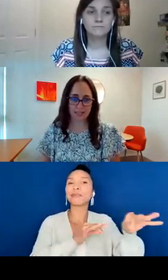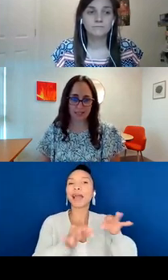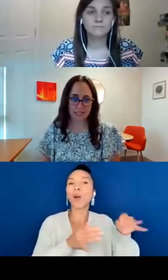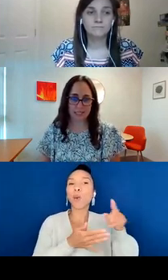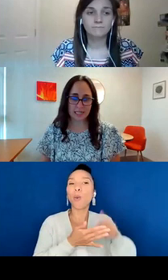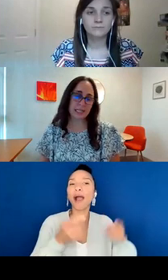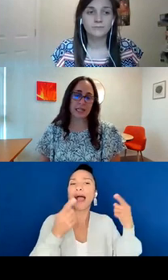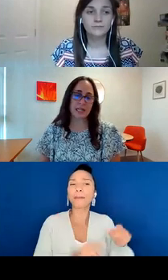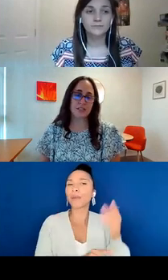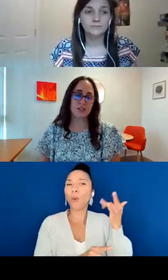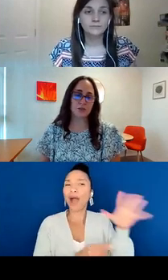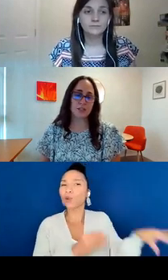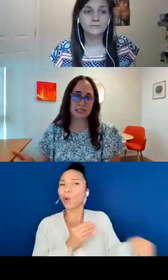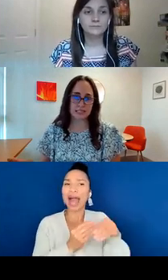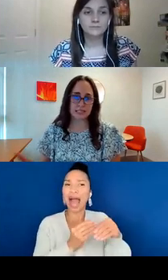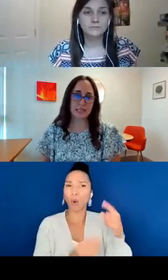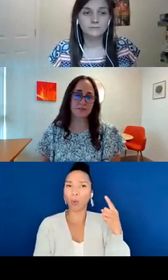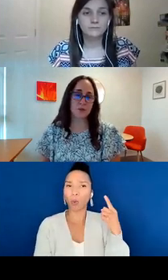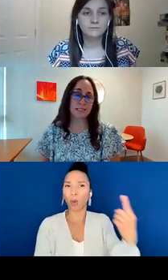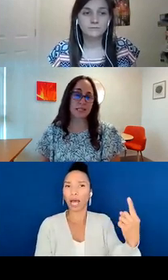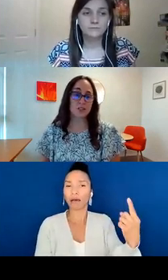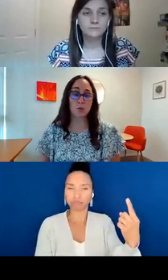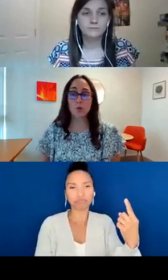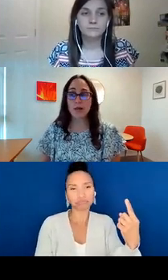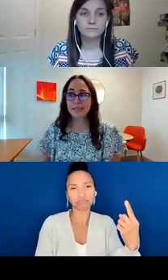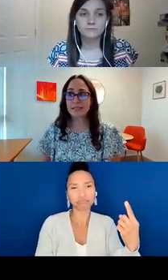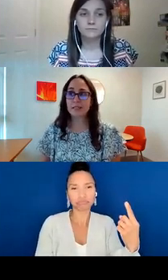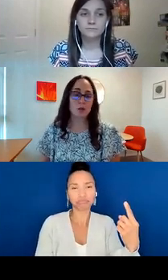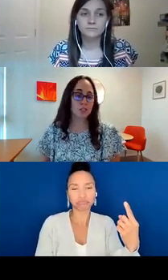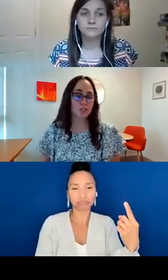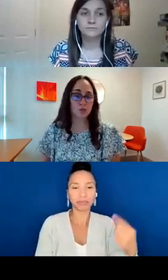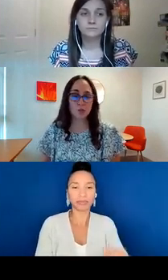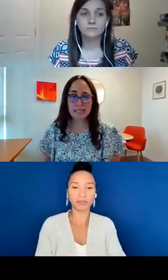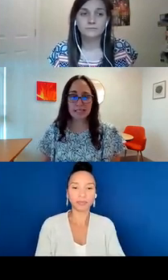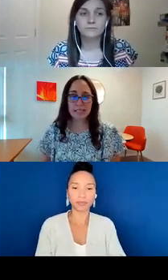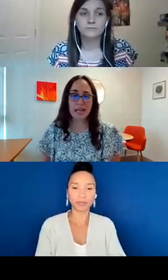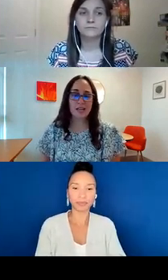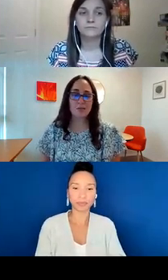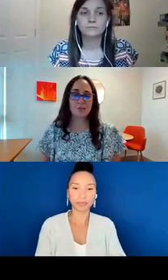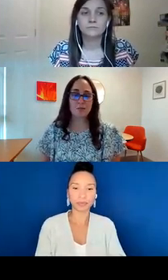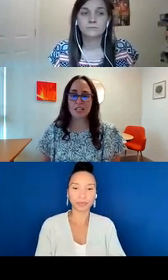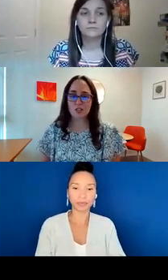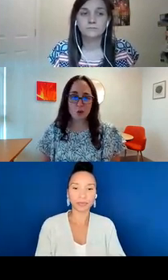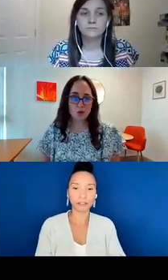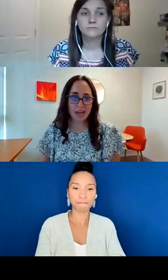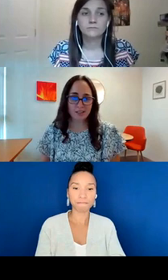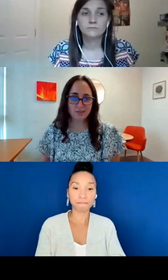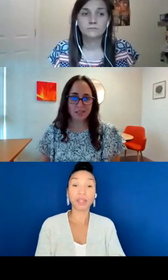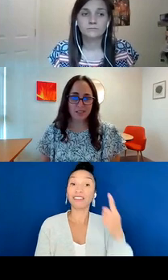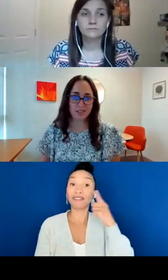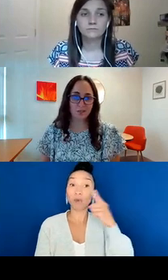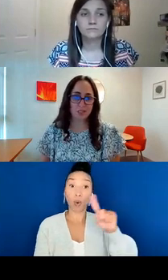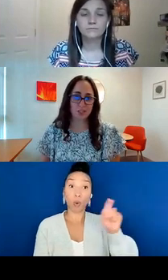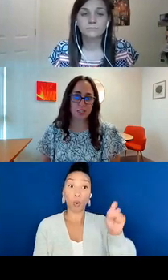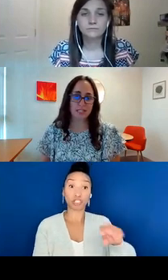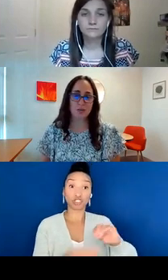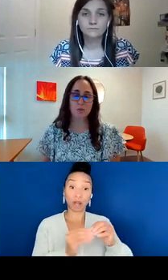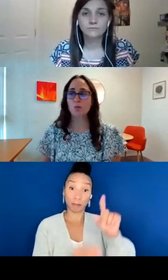for it to validate. And so, for instance, if you have to enter one in question 20, let us know that in the final narrative question.